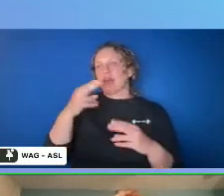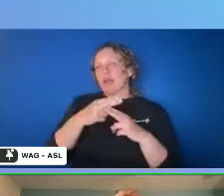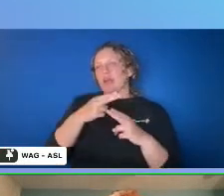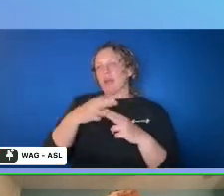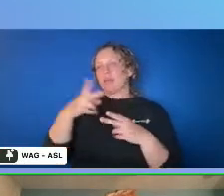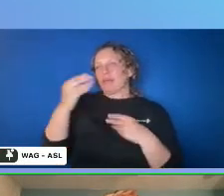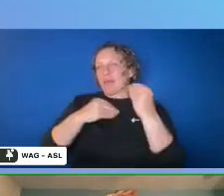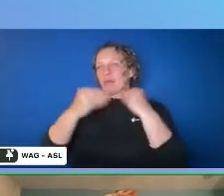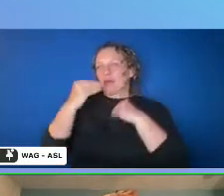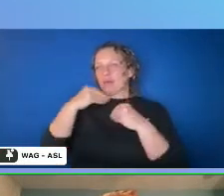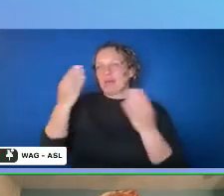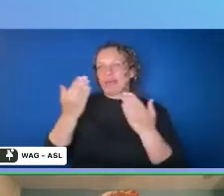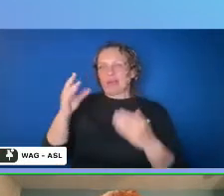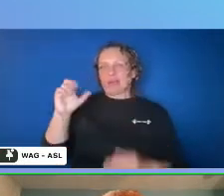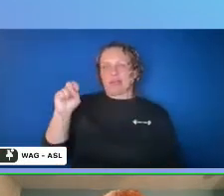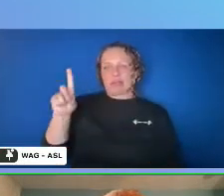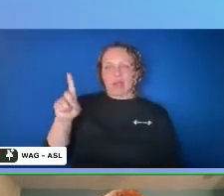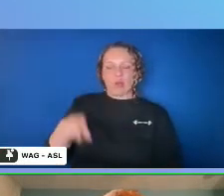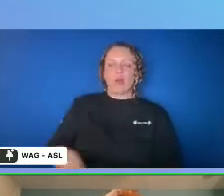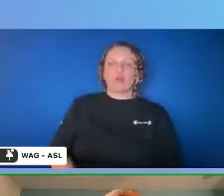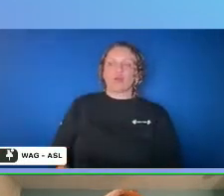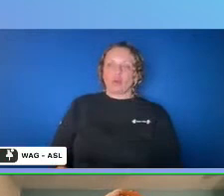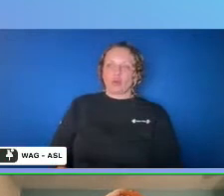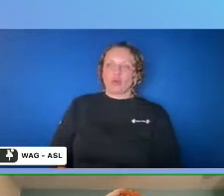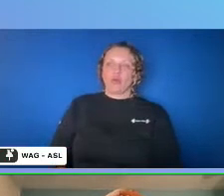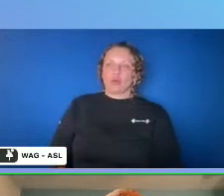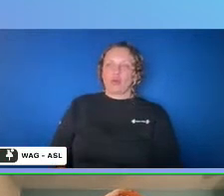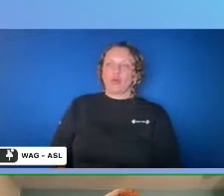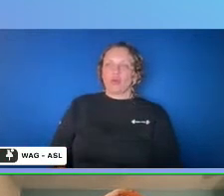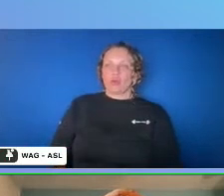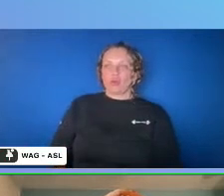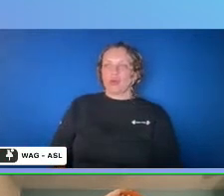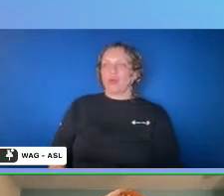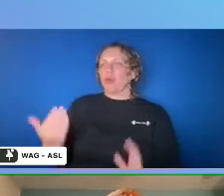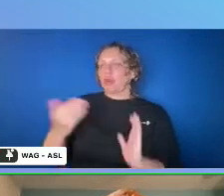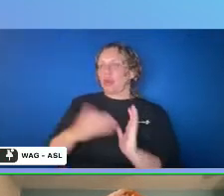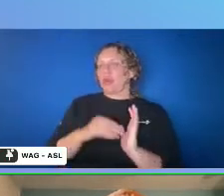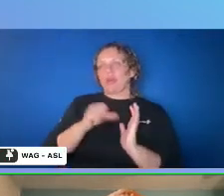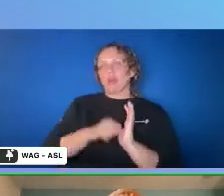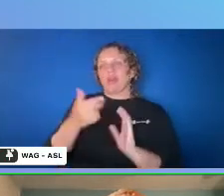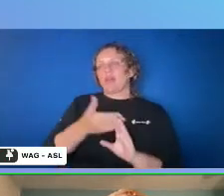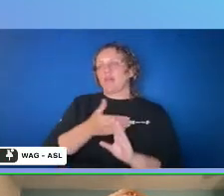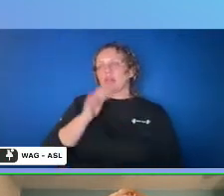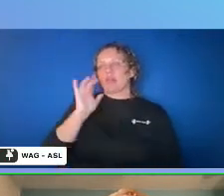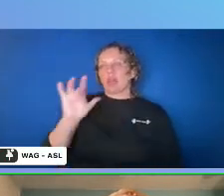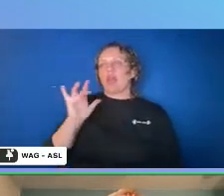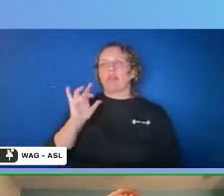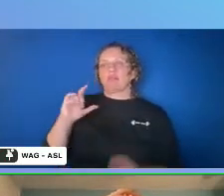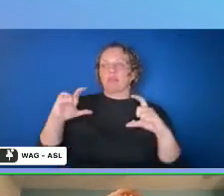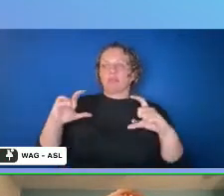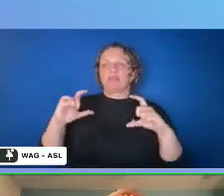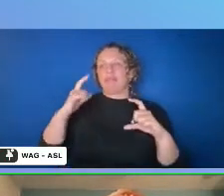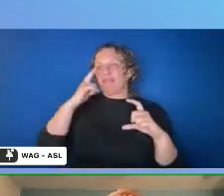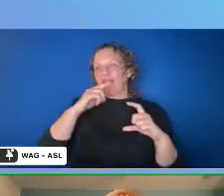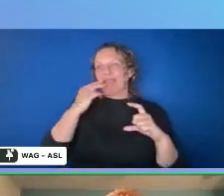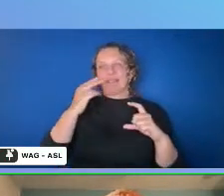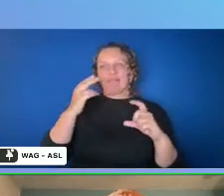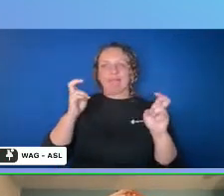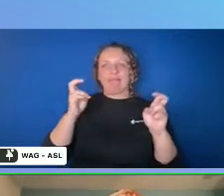here in San Diego. And I can actually once again just hit Next to pre-selected that fake header for me. So for time's sake,